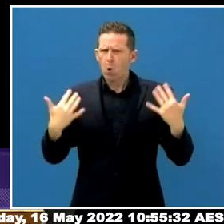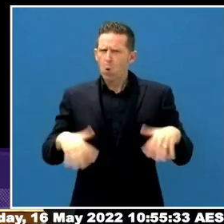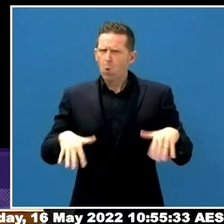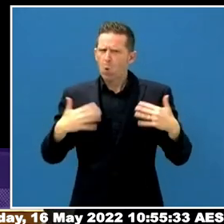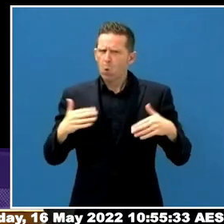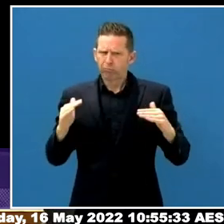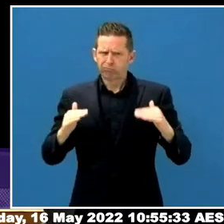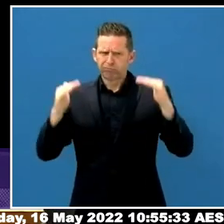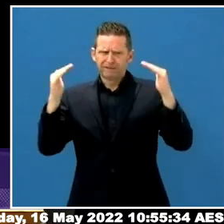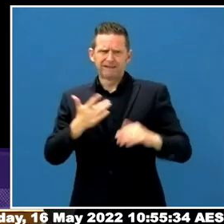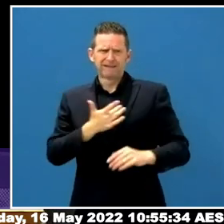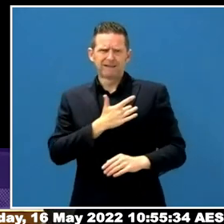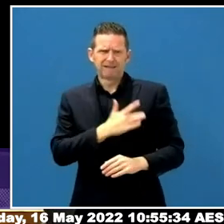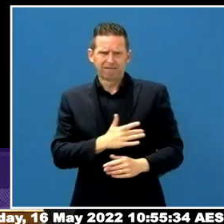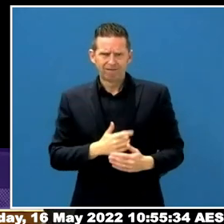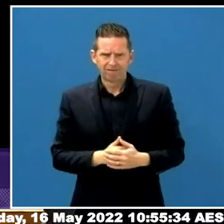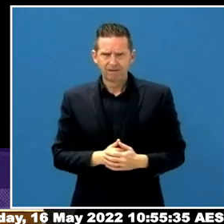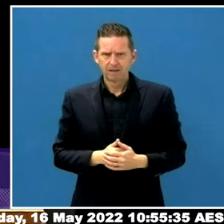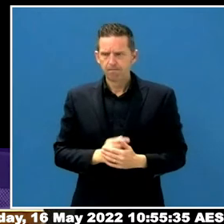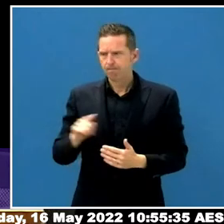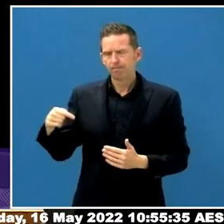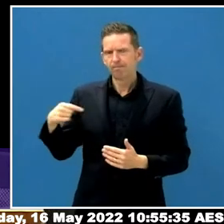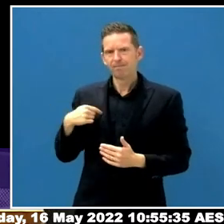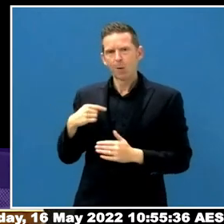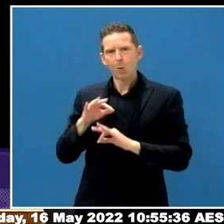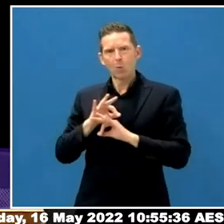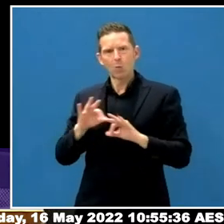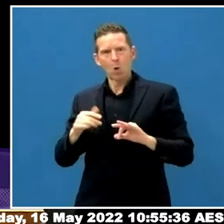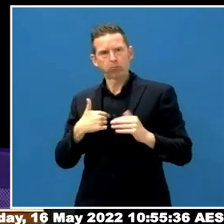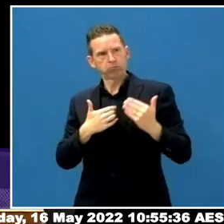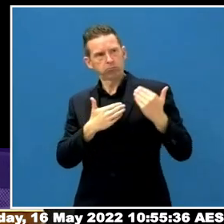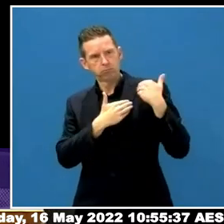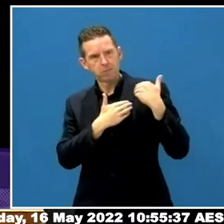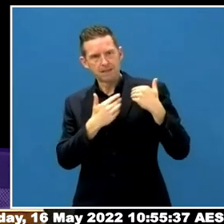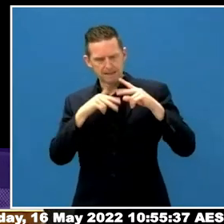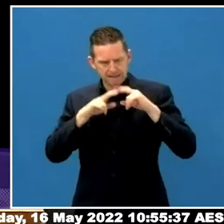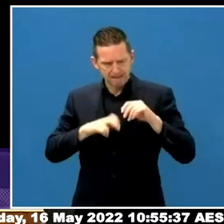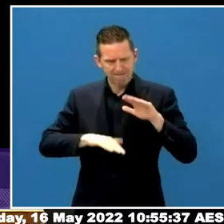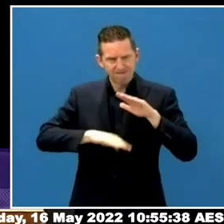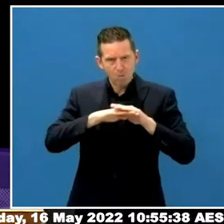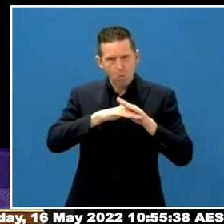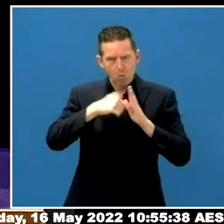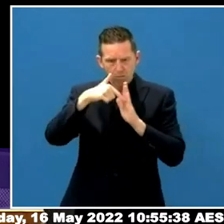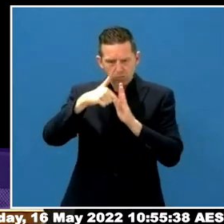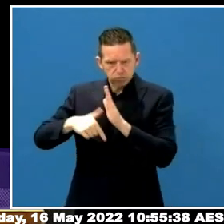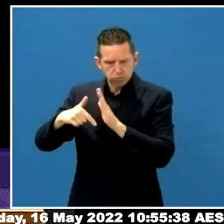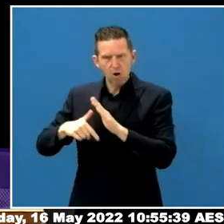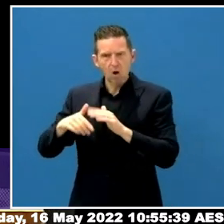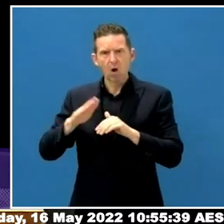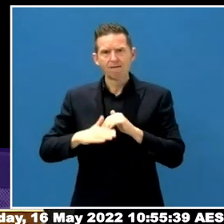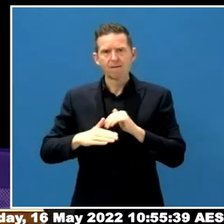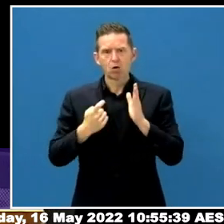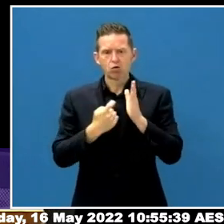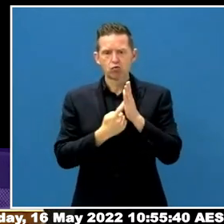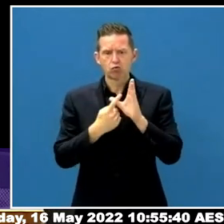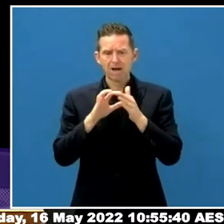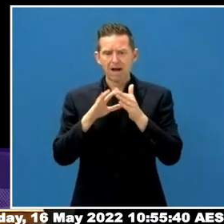not for the Royal Commission to examine some of the issues relating to complaints and disputes involving Rachel and the former CEO of Afford.